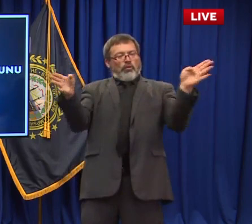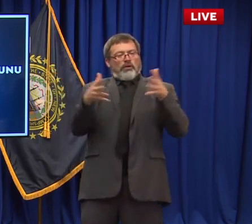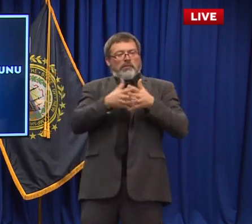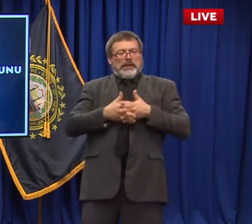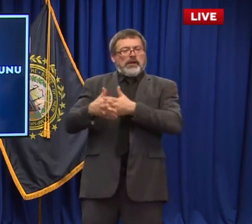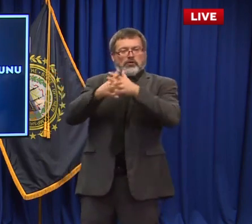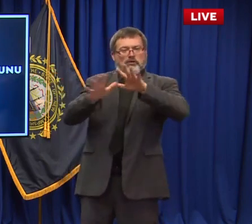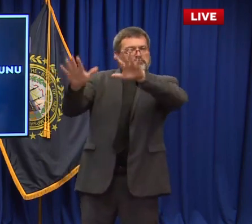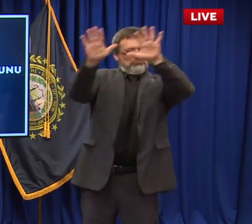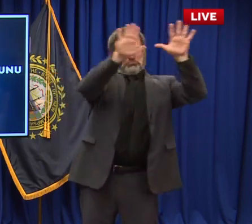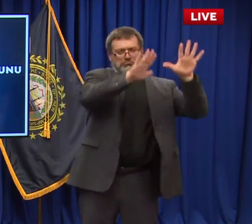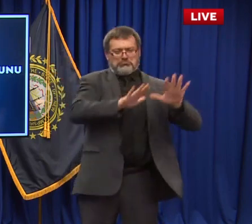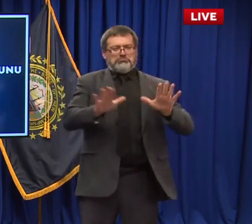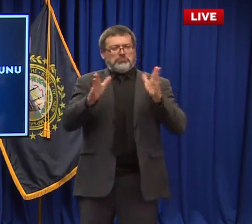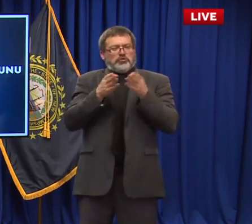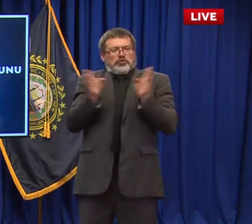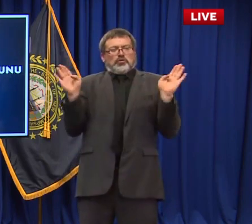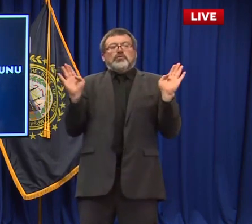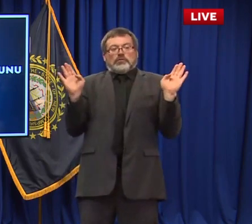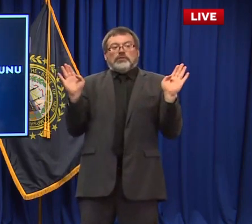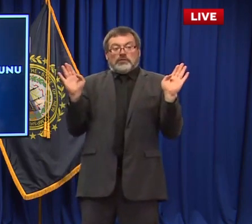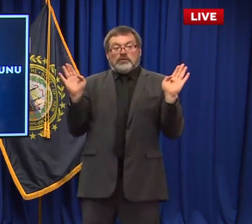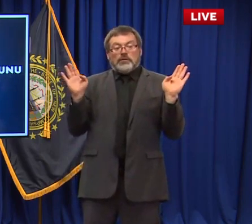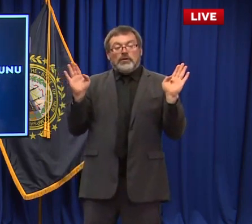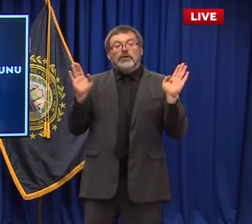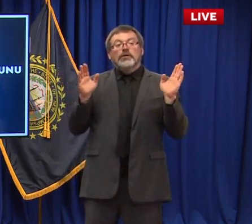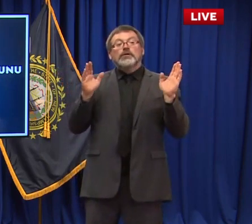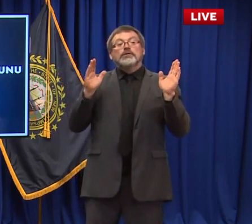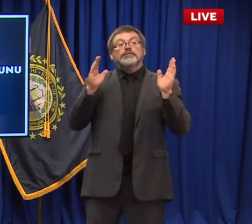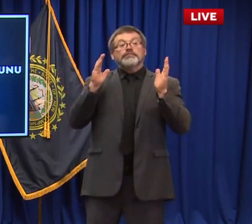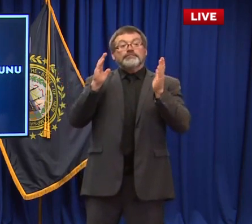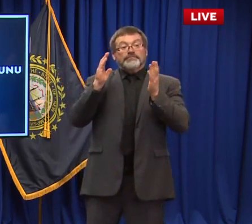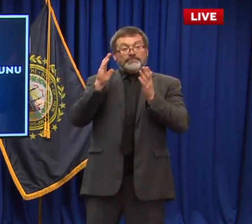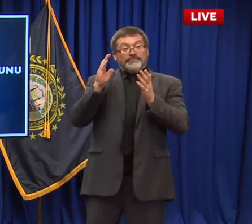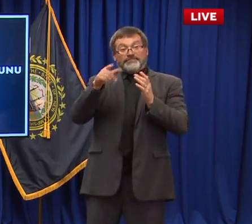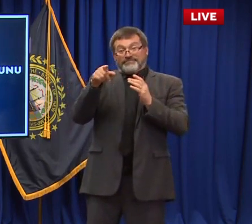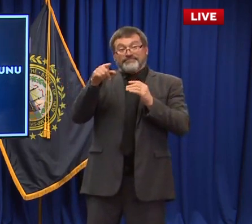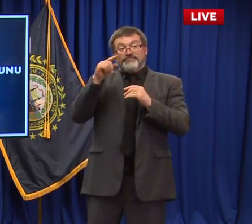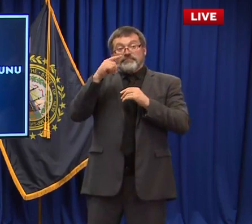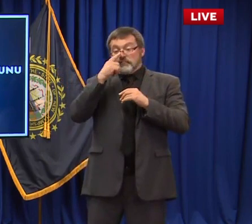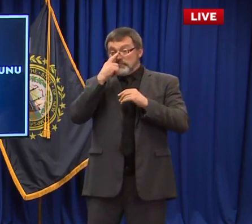MY COMMENTS ARE GENERAL COMMENTS REFLECTIVE OF THE OVERALL NATIONAL SITUATION.